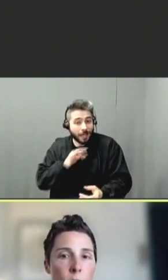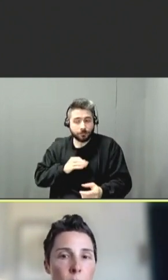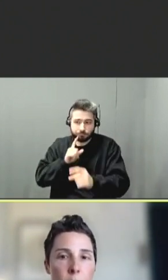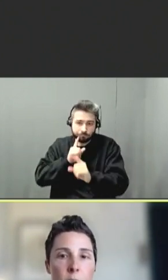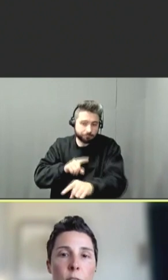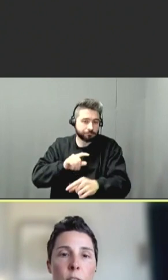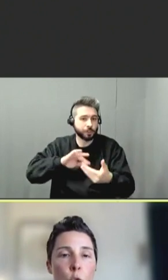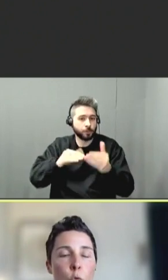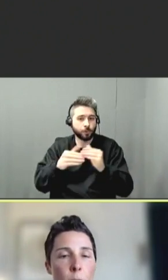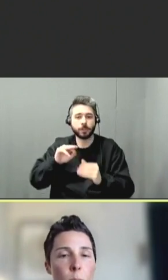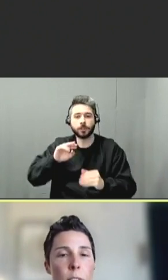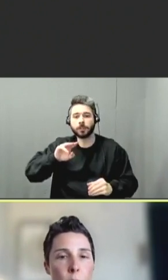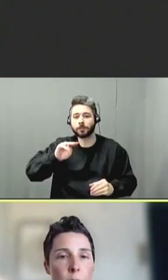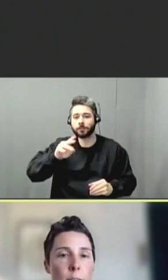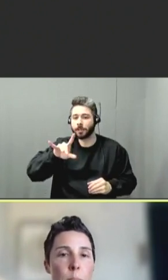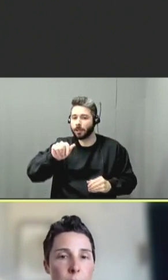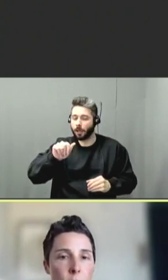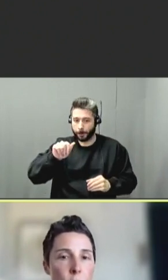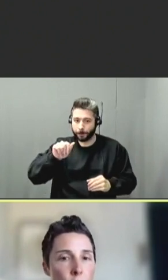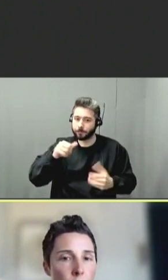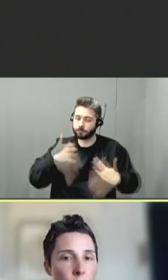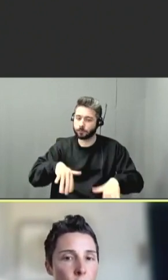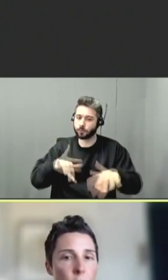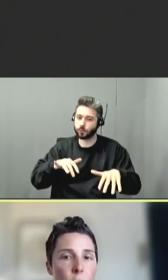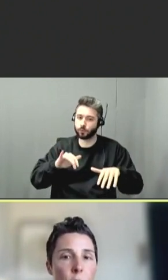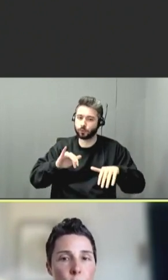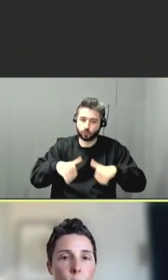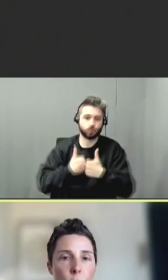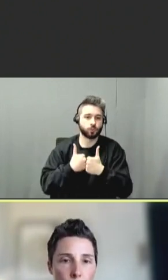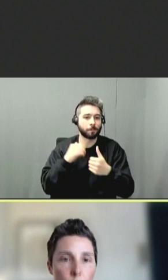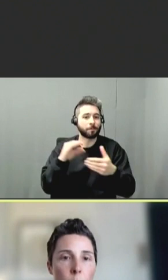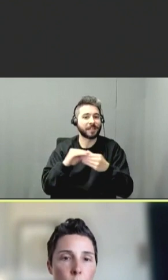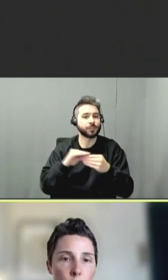in the context of an incredibly tricky messaging challenge given the historical governmental